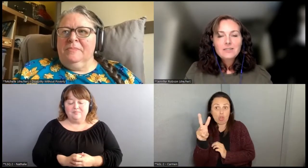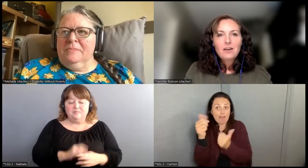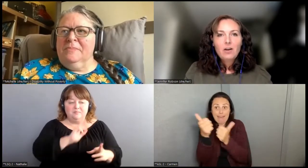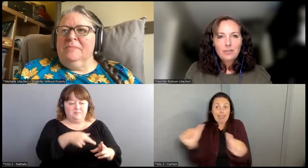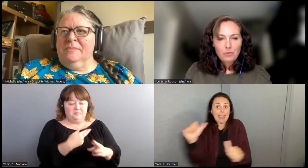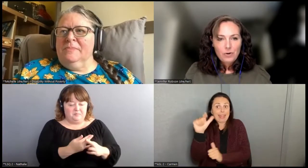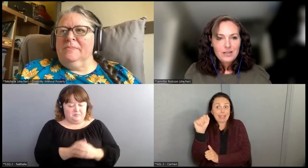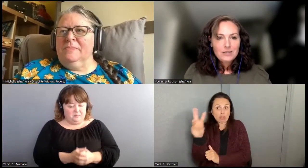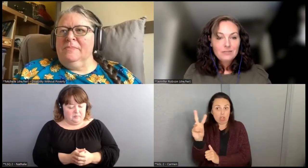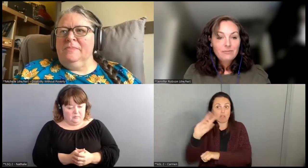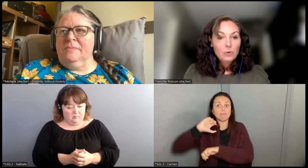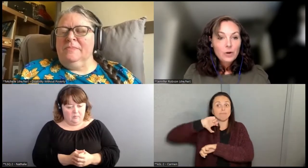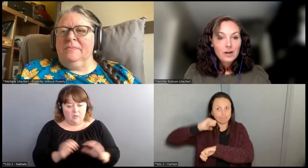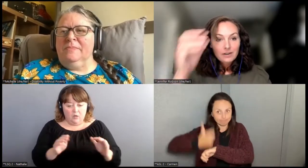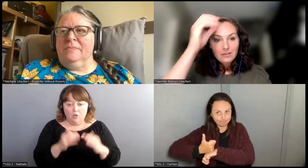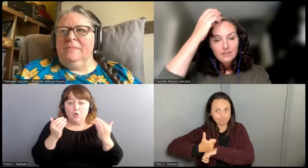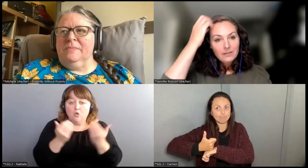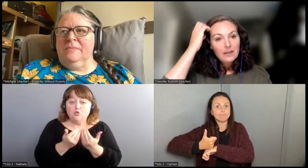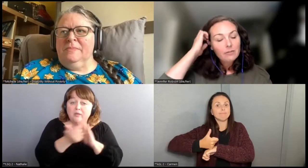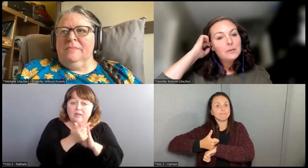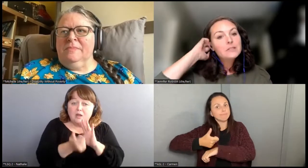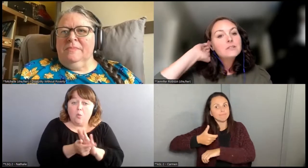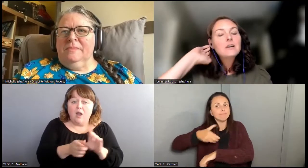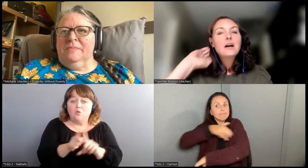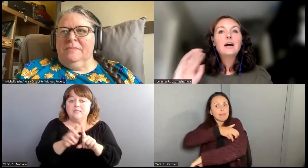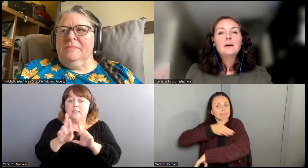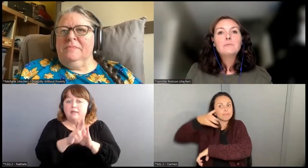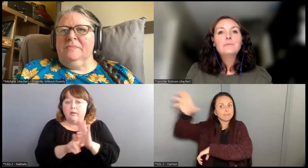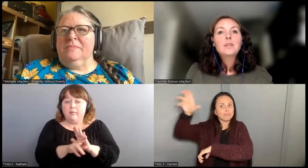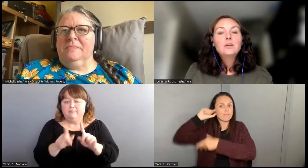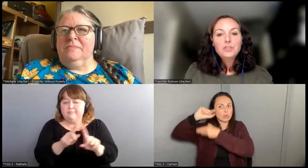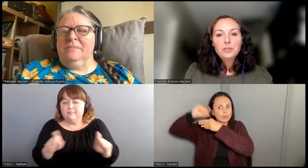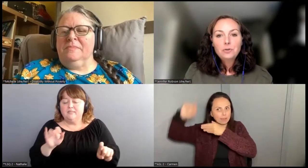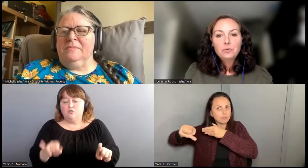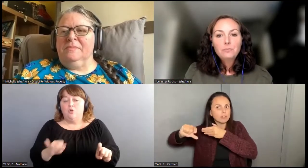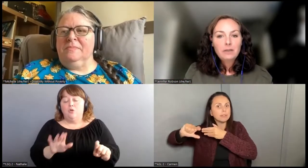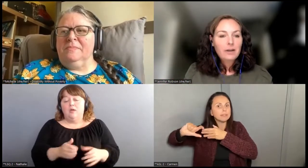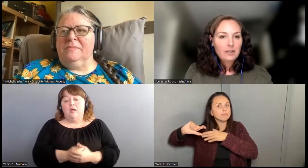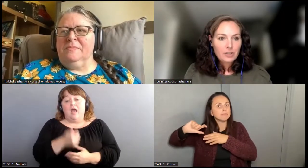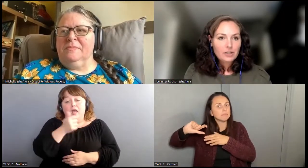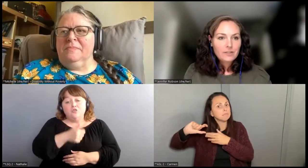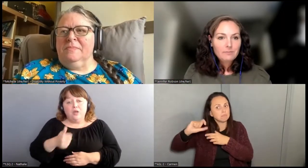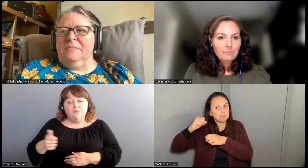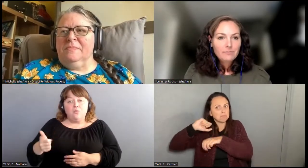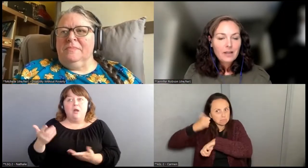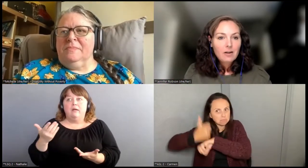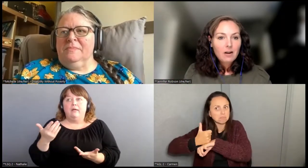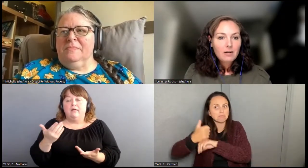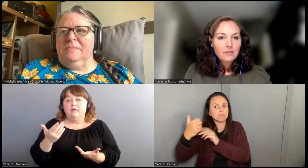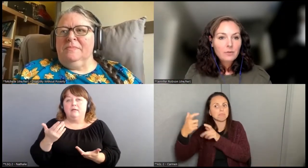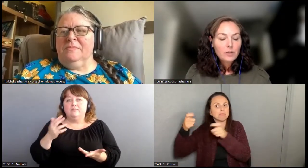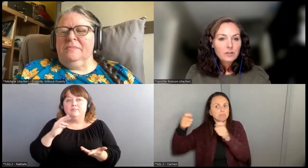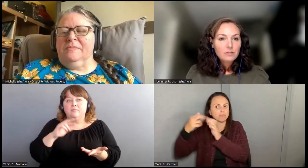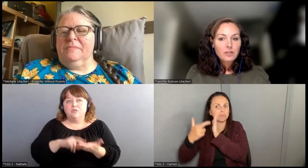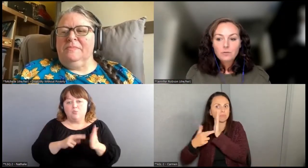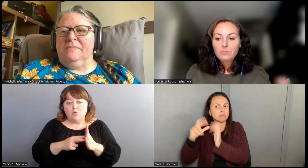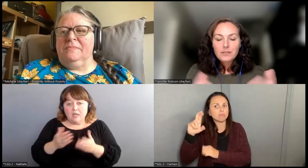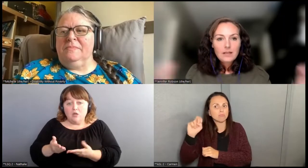AUTHORITIES FOR THE GOVERNMENT SO MAKE REGULATIONS THAT ARE -- THAT WILL, YOU KNOW, BE SET OUT